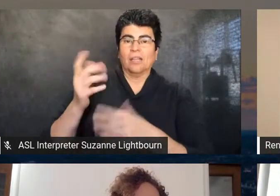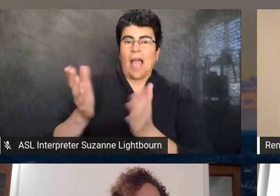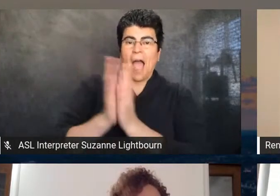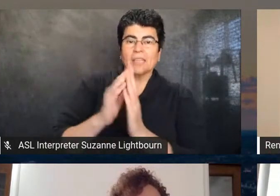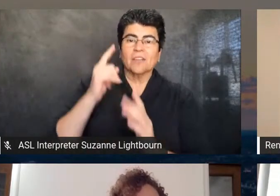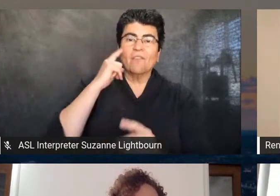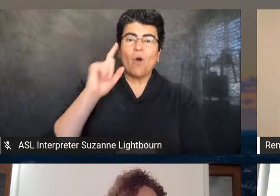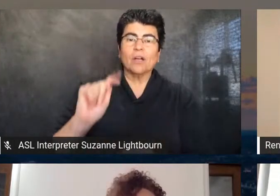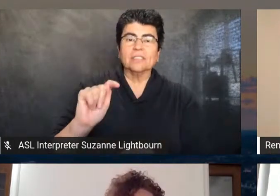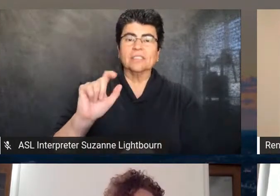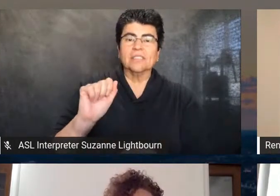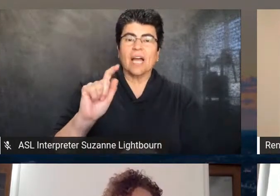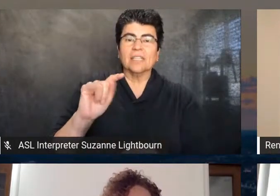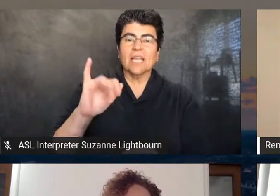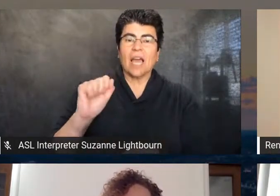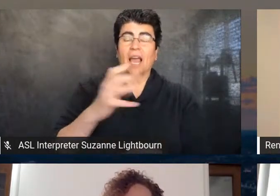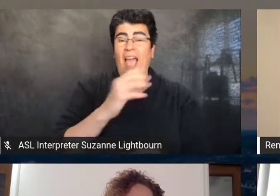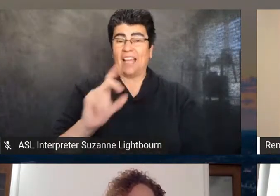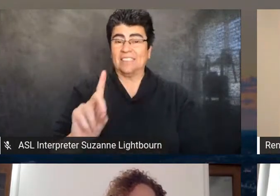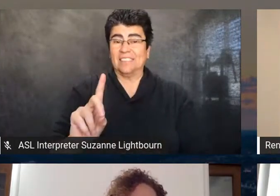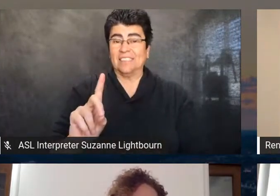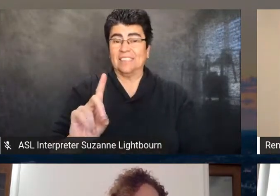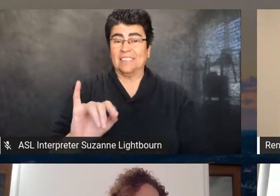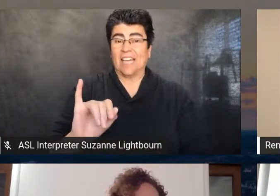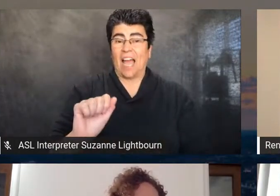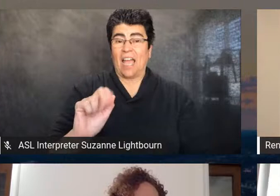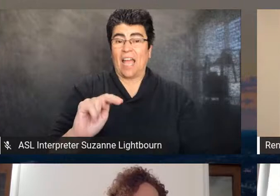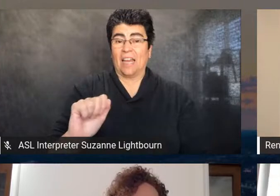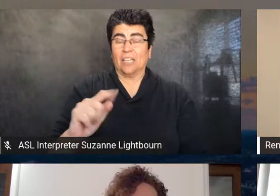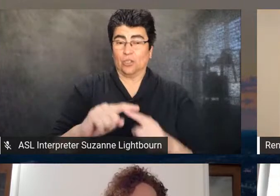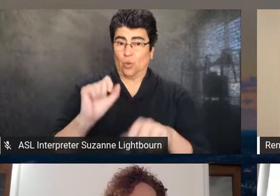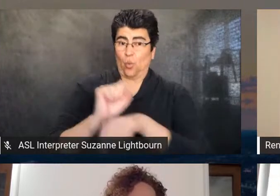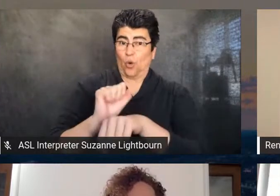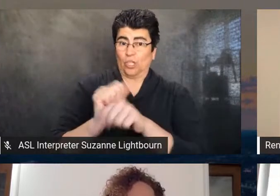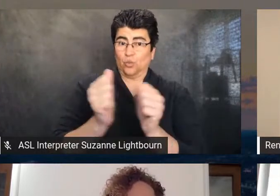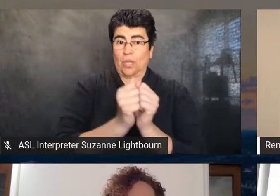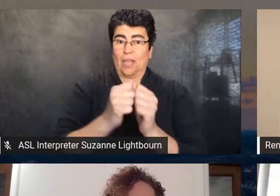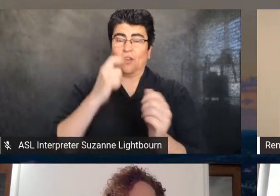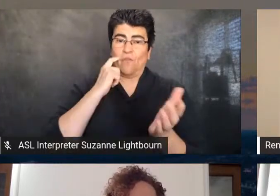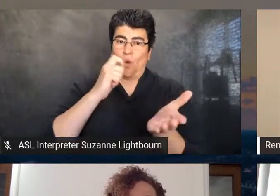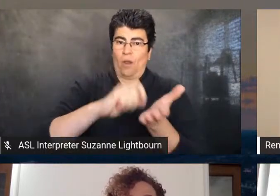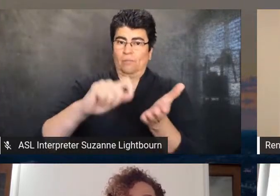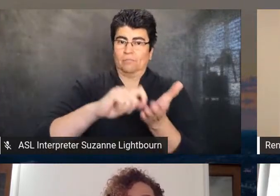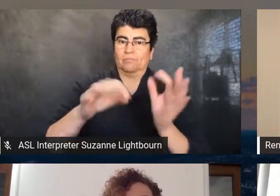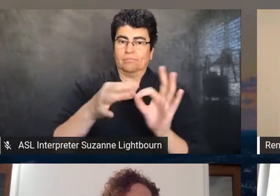to work with us on that language, and we're proud to say we're updating the inclusion rider